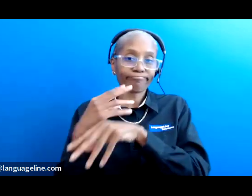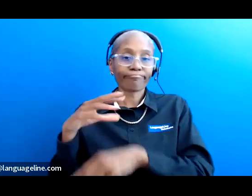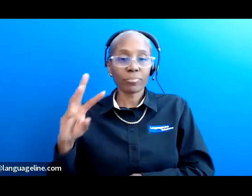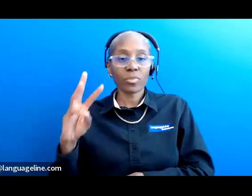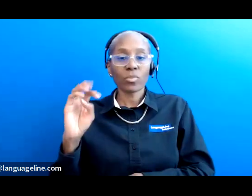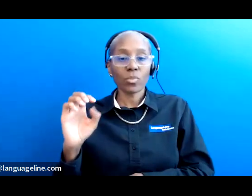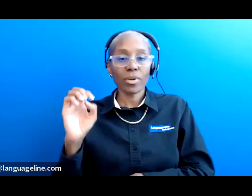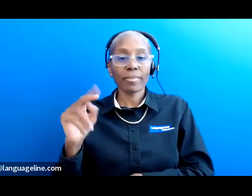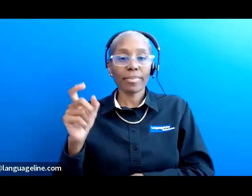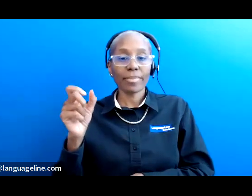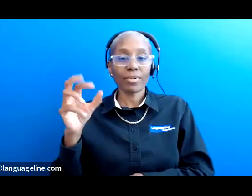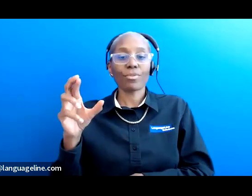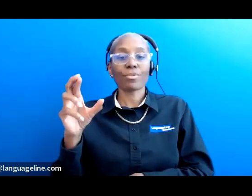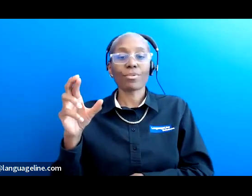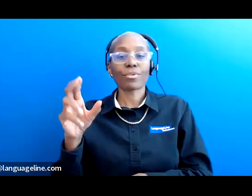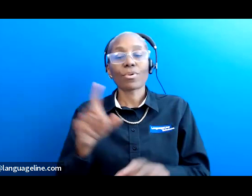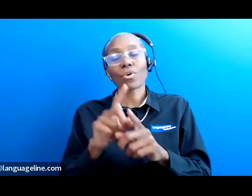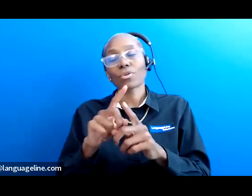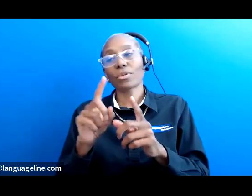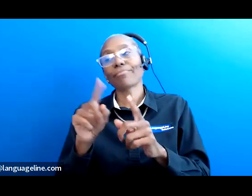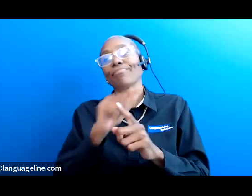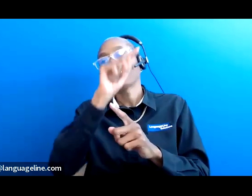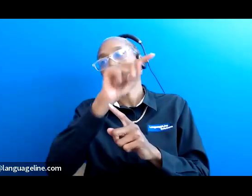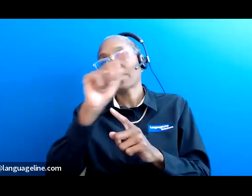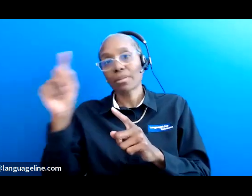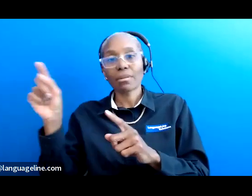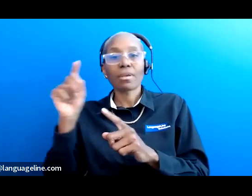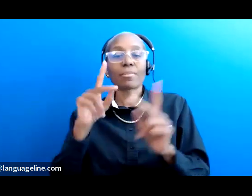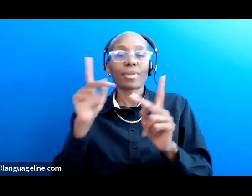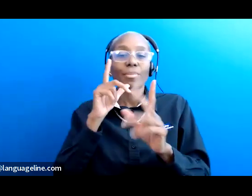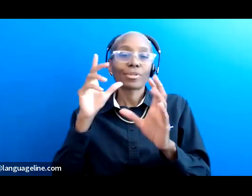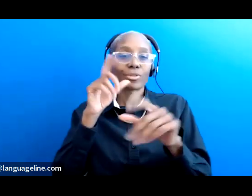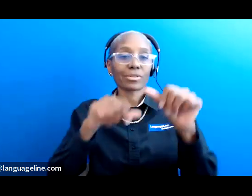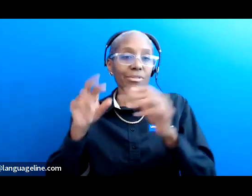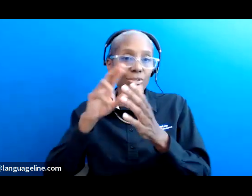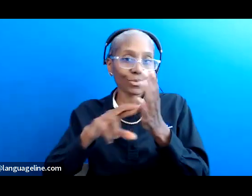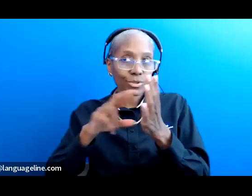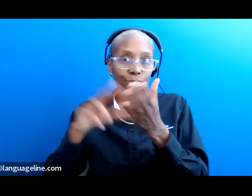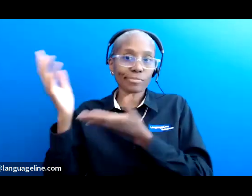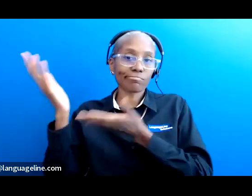On the other side of the foundation, there are people that are doing scientific research and bringing that to you.